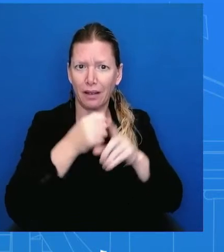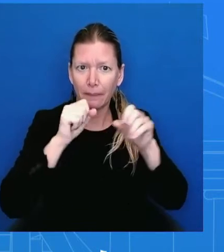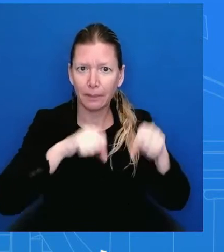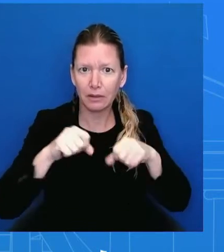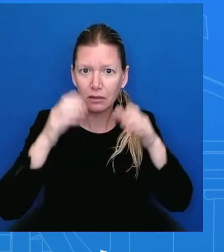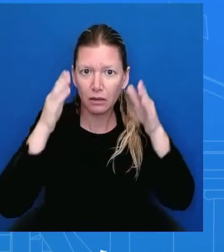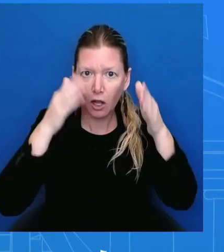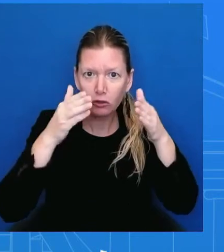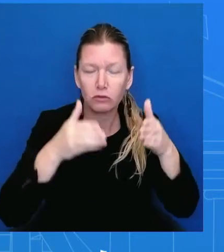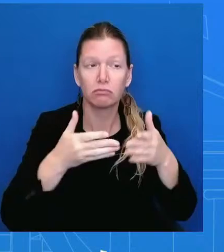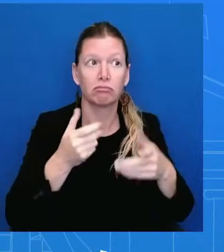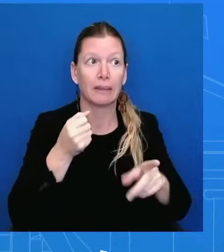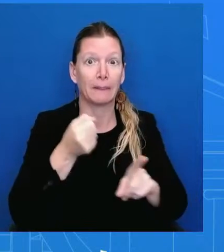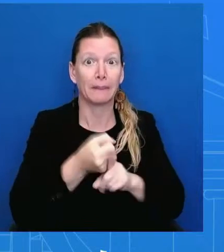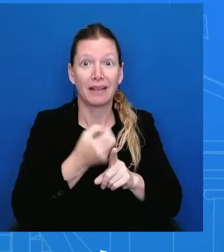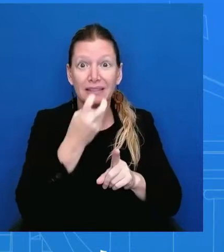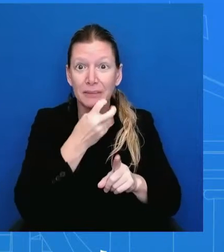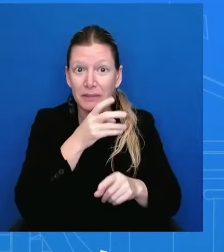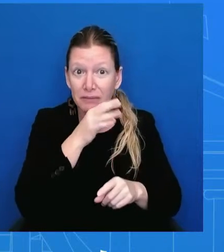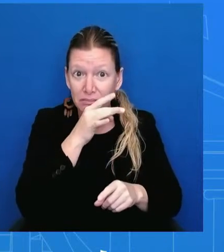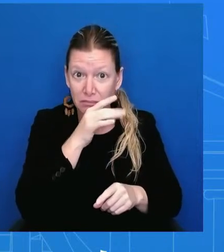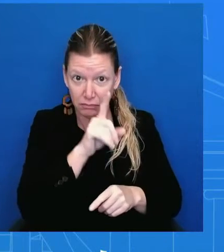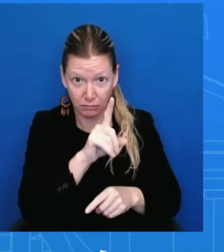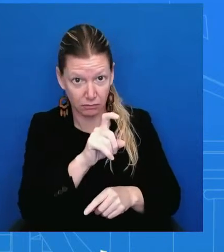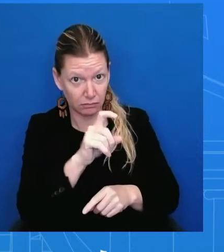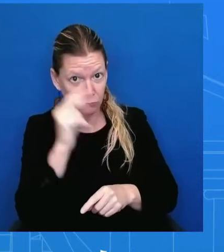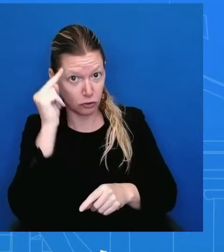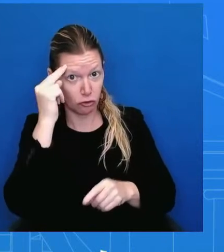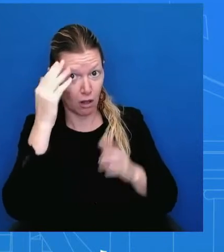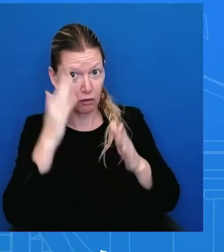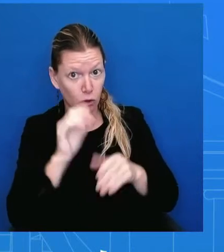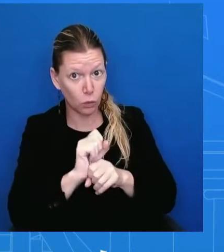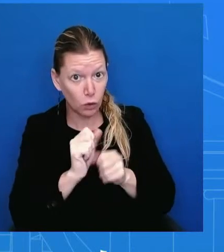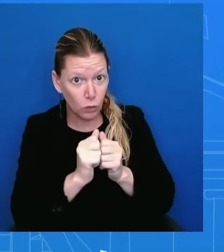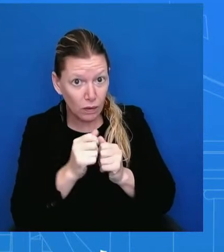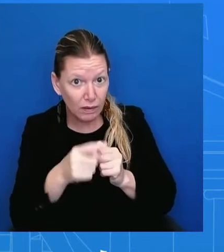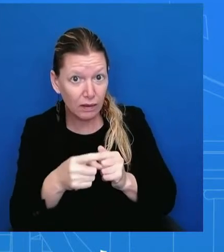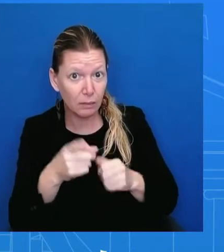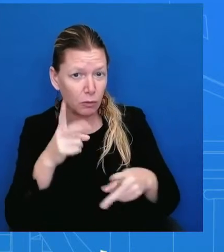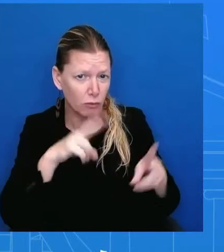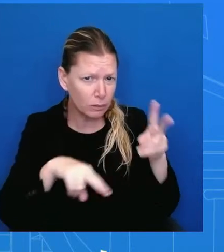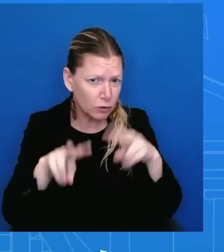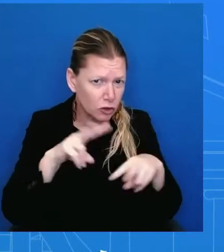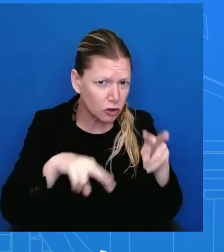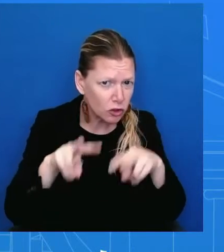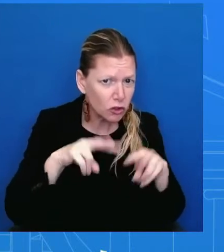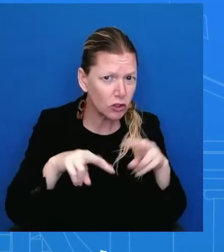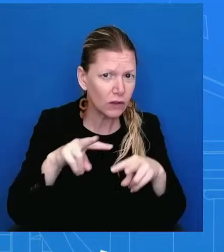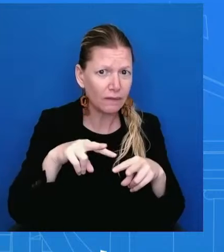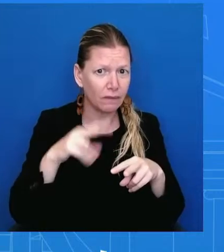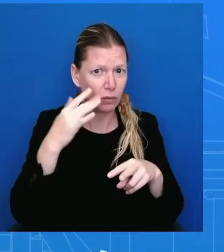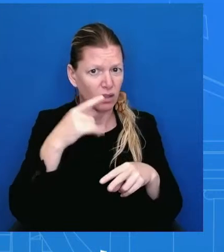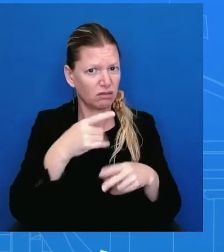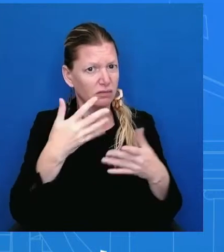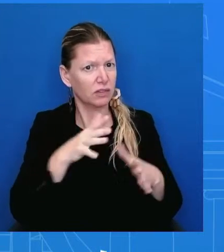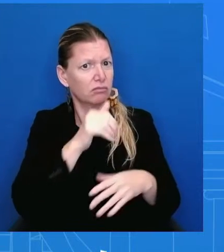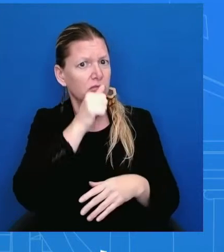or just tried to observe him, as he is a person who has suffered from two aneurysms that could have been fatal?